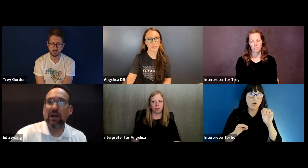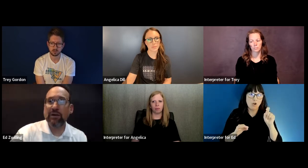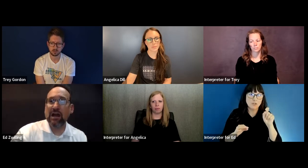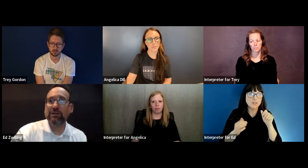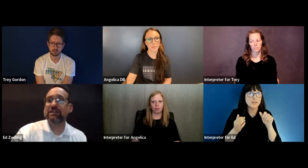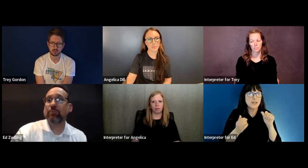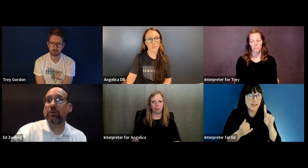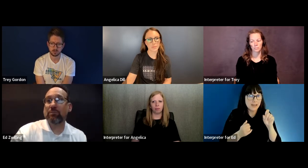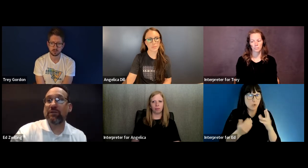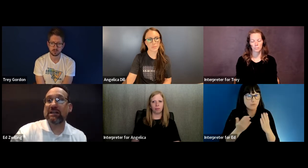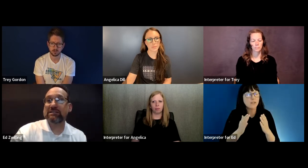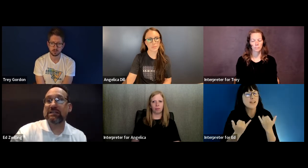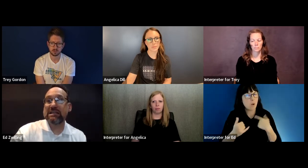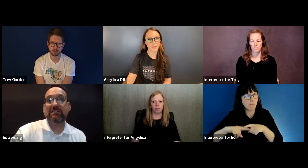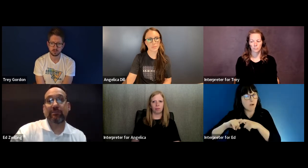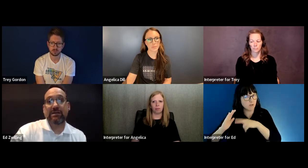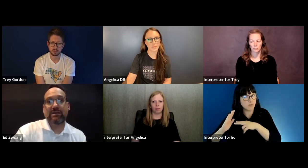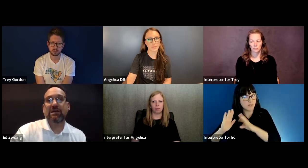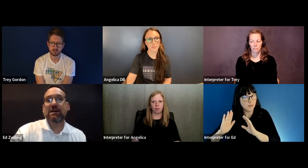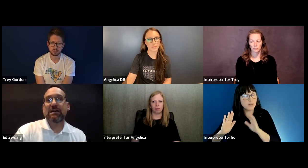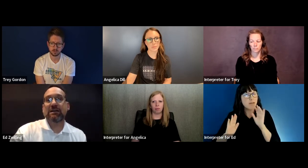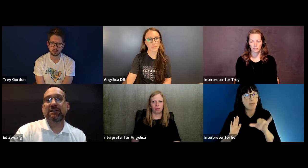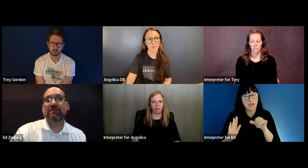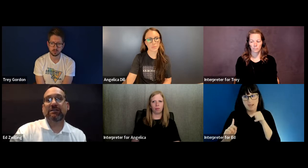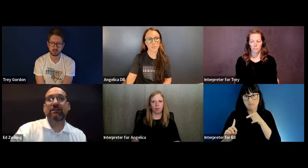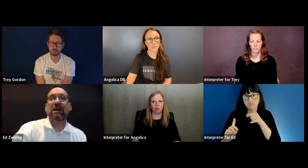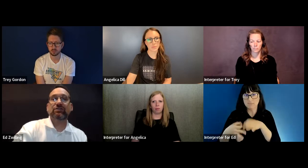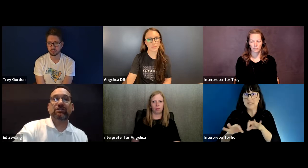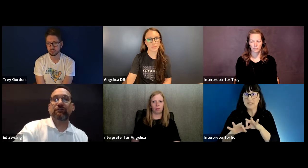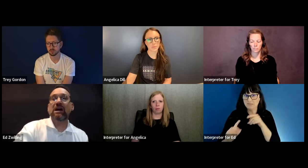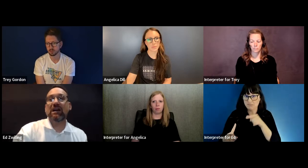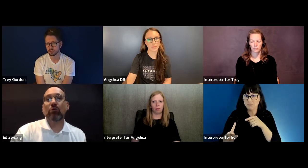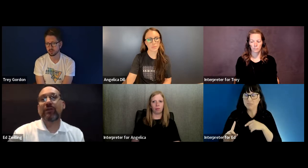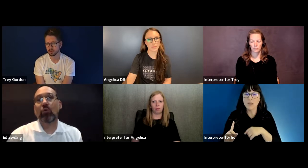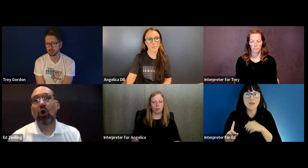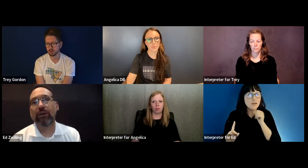and then i'm going to stop reading but that's the key to me is not just to find out what they want